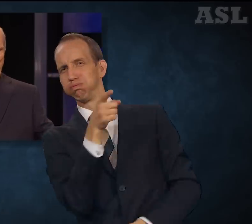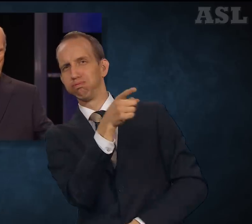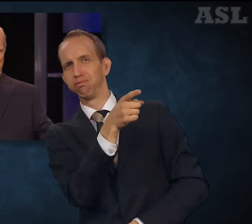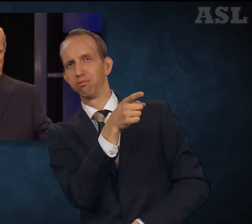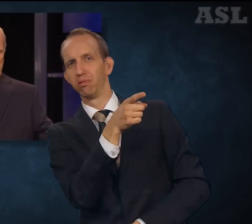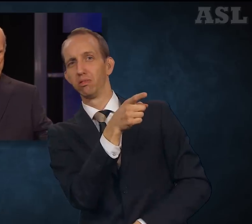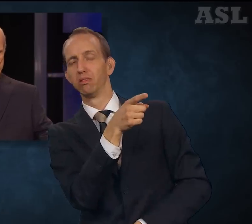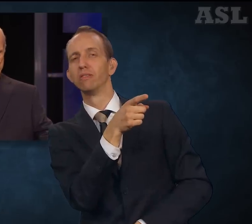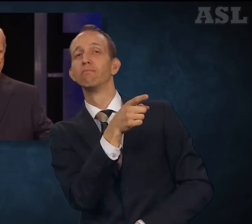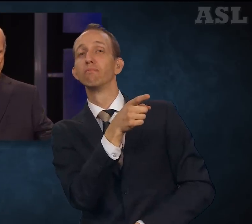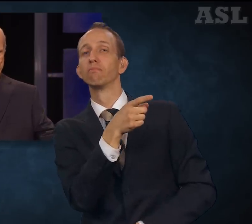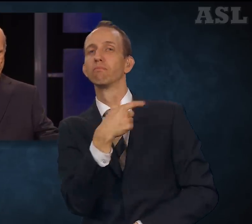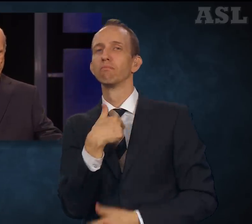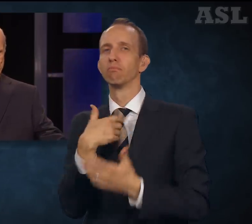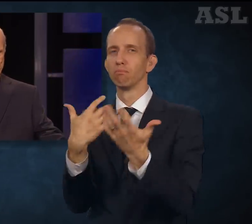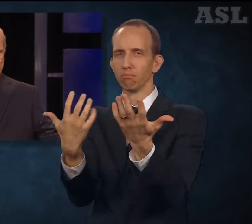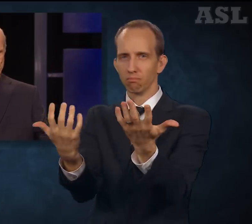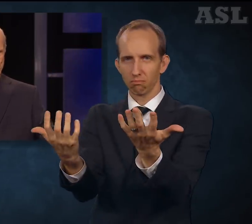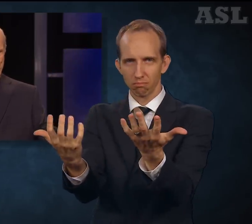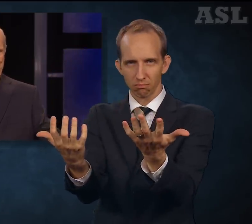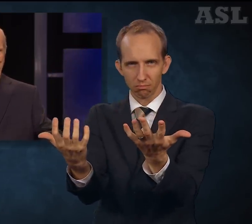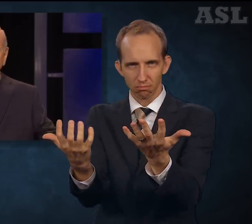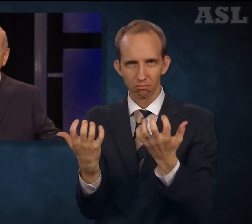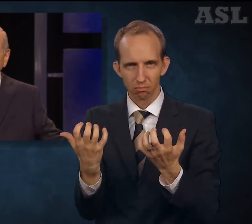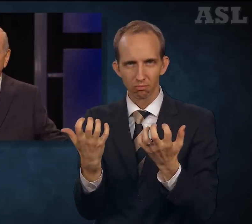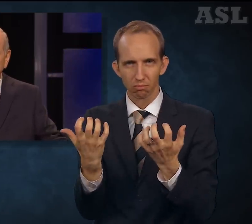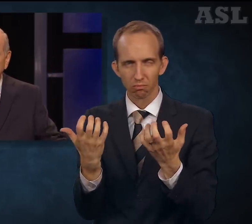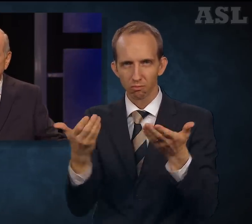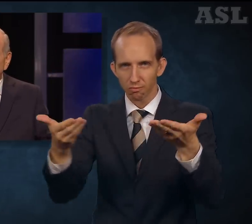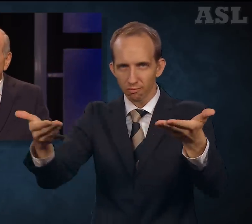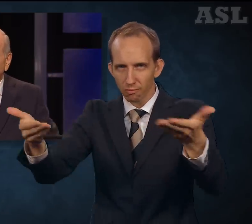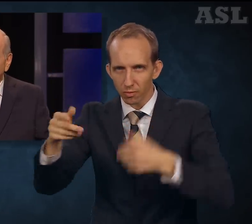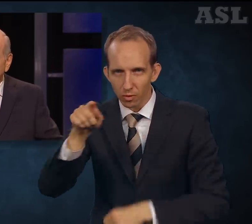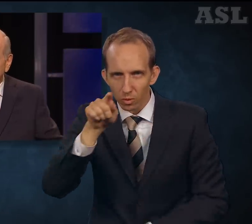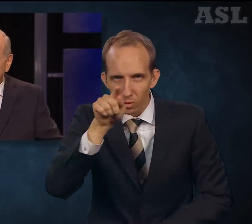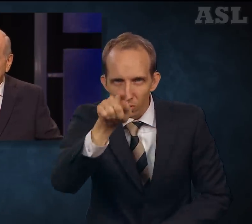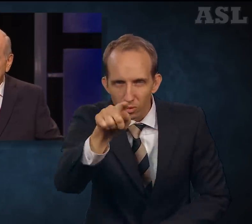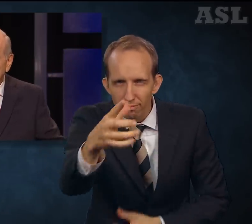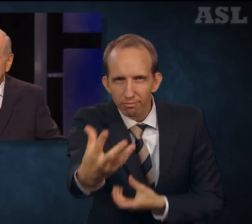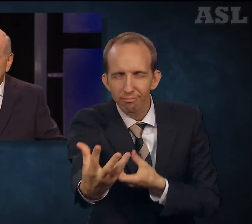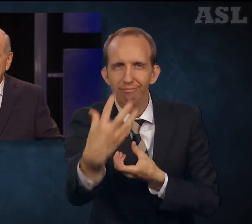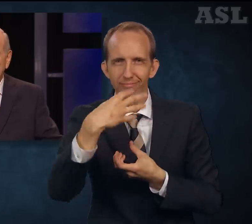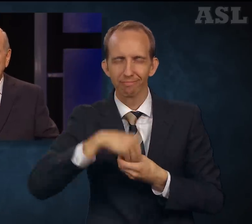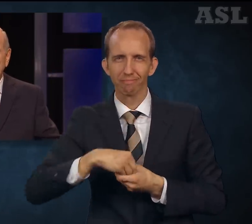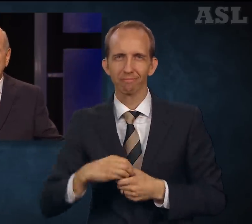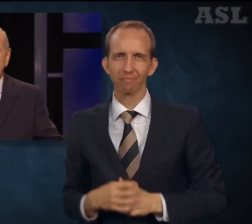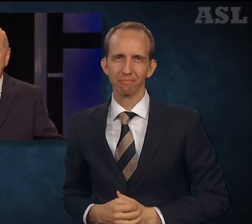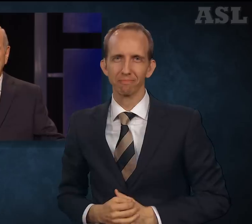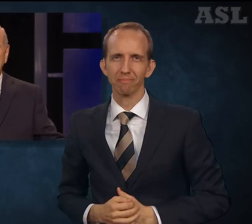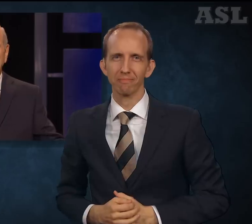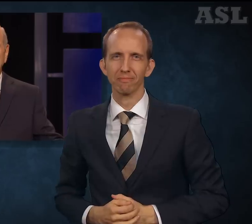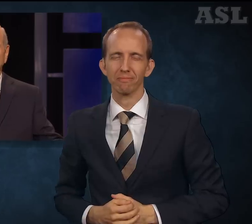ON EARTH.